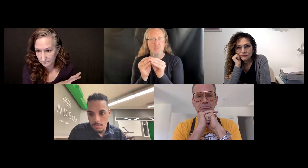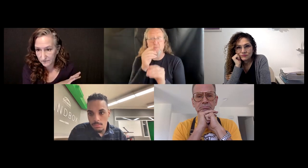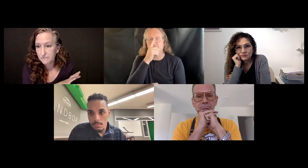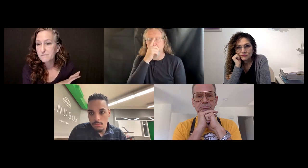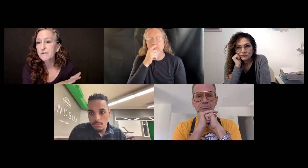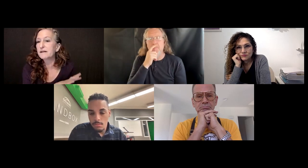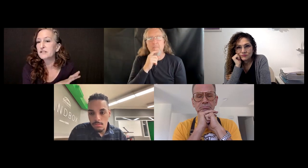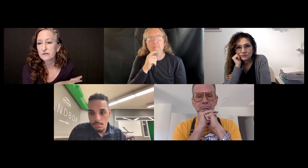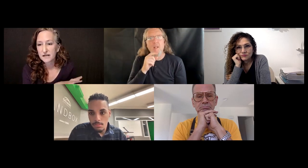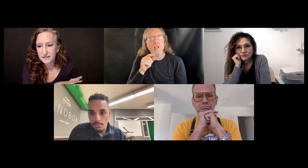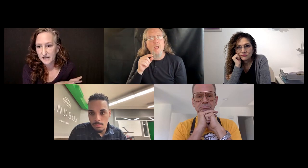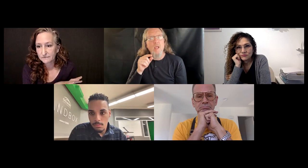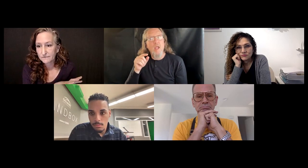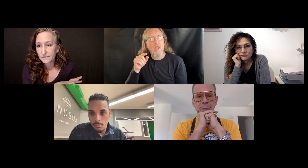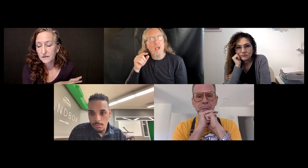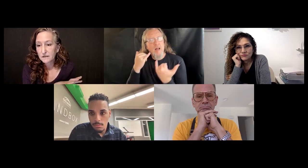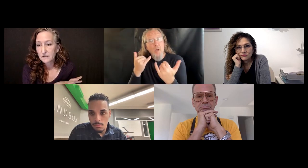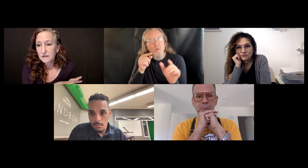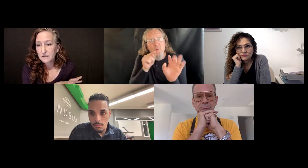The parents do not sign